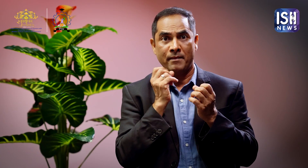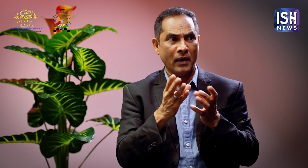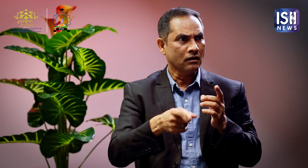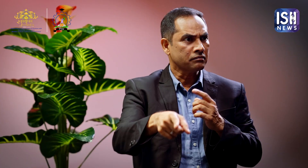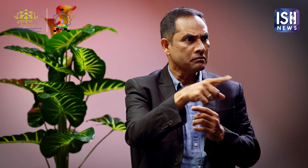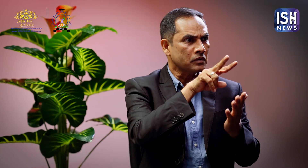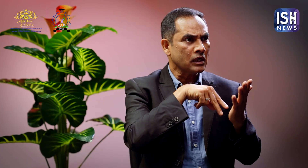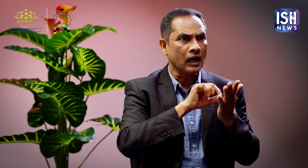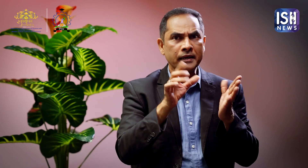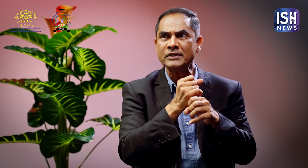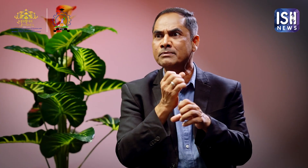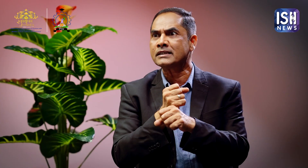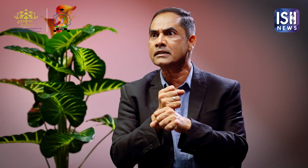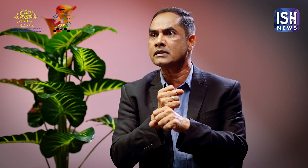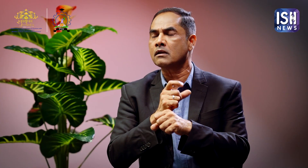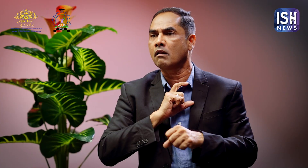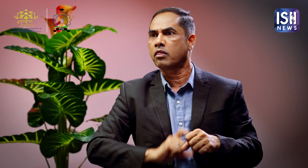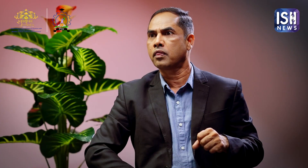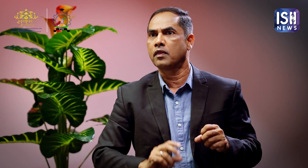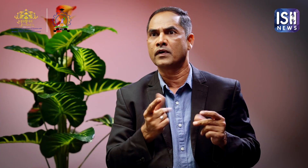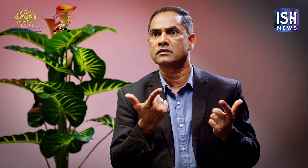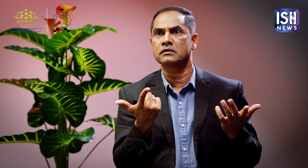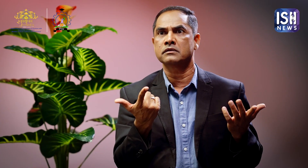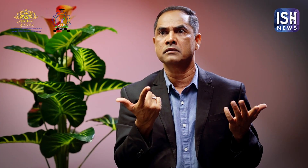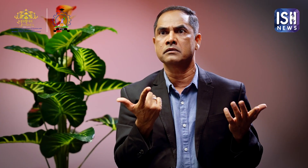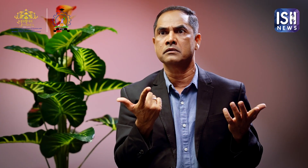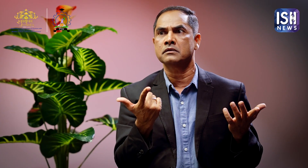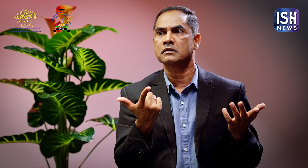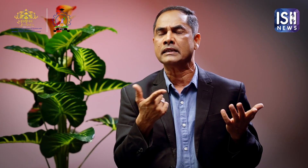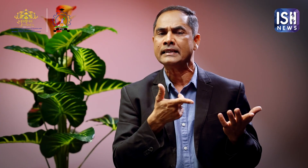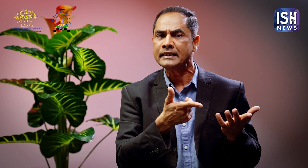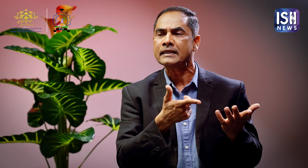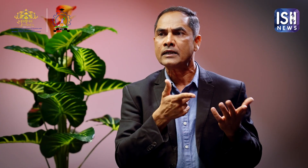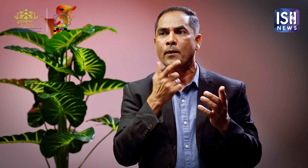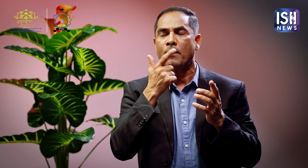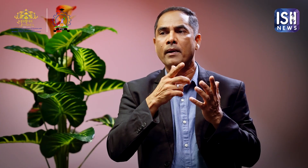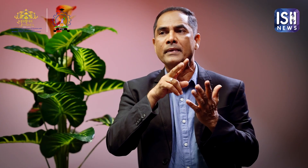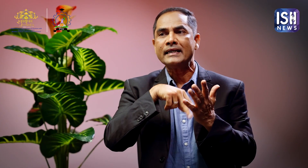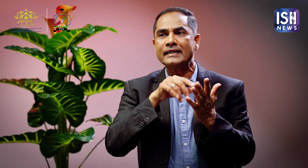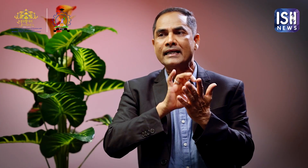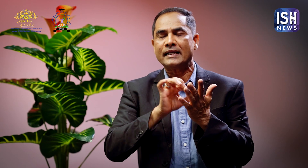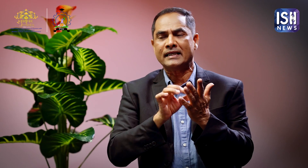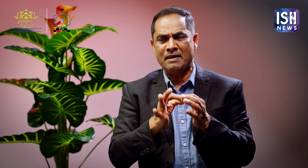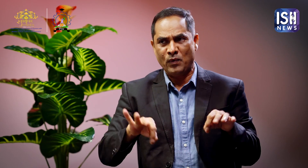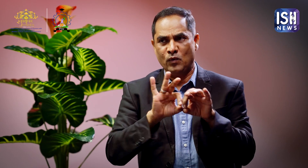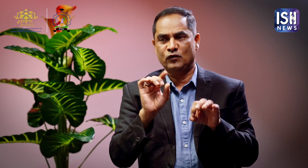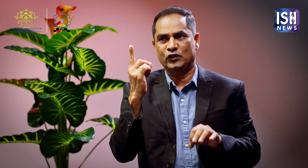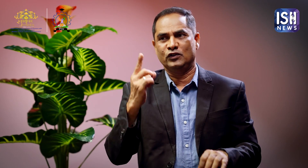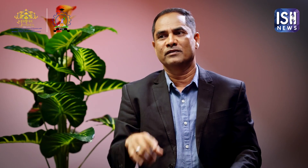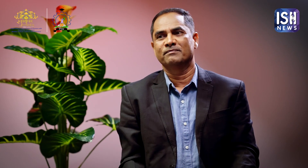Unfortunately, many Deaf individuals today lack strong reading skills, and this quickly affects their confidence. The key issue is that they need to focus on developing their reading and writing skills first.